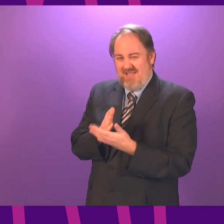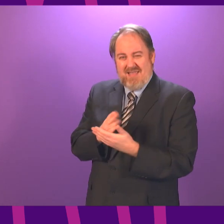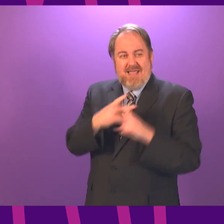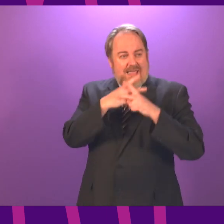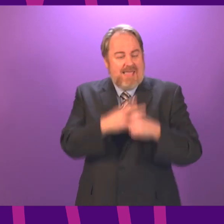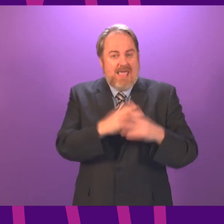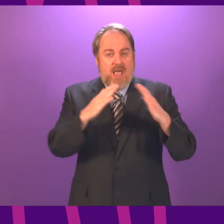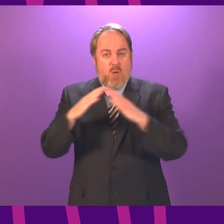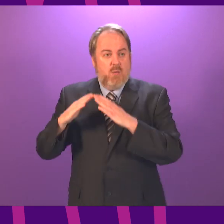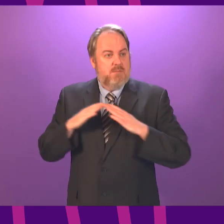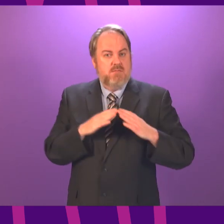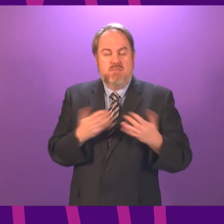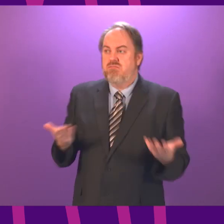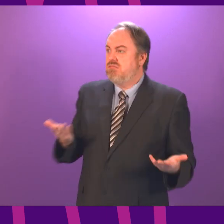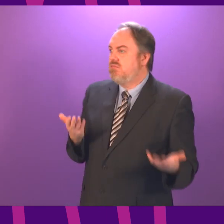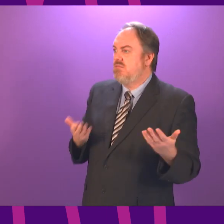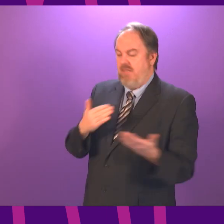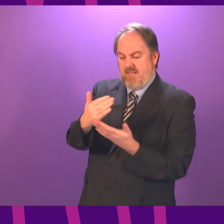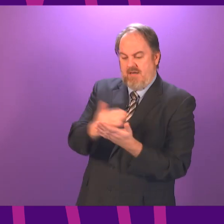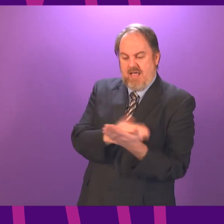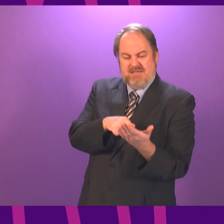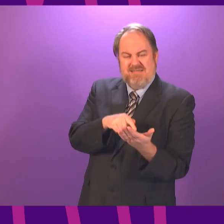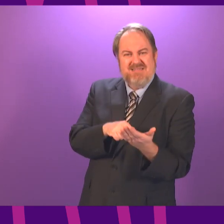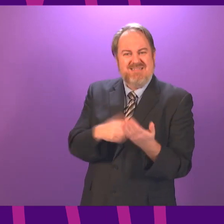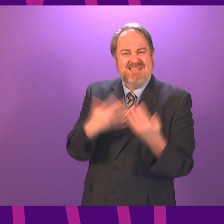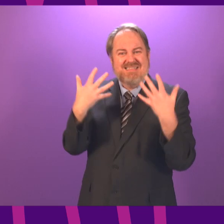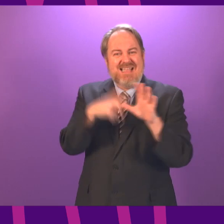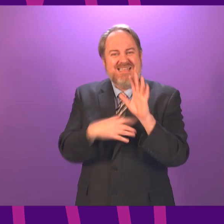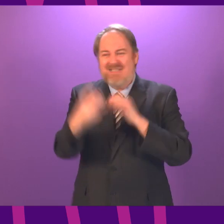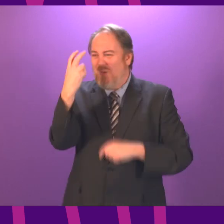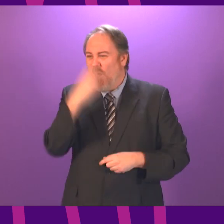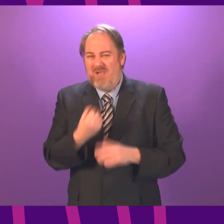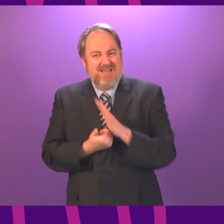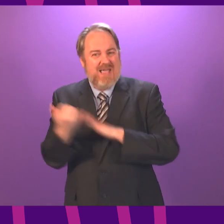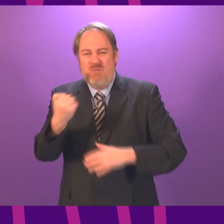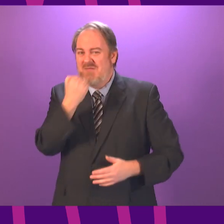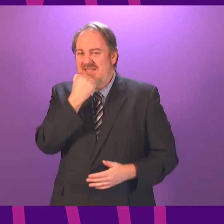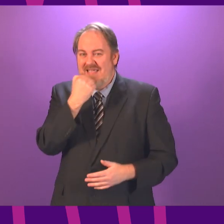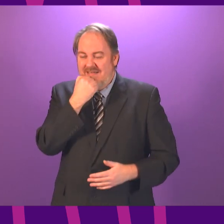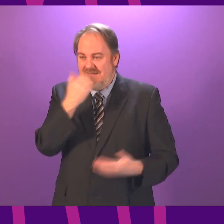left to face the pandemic with guidance that was almost a decade old and was hopelessly out of date.